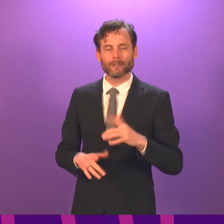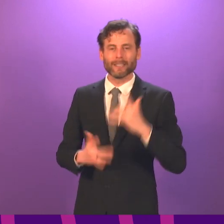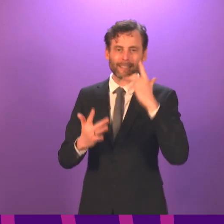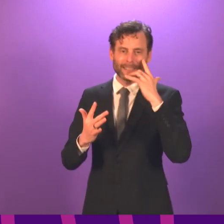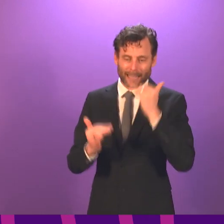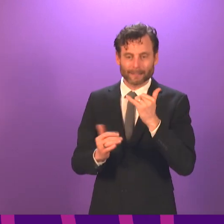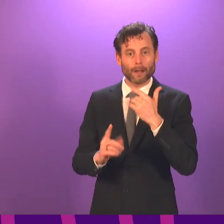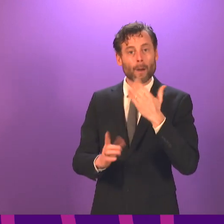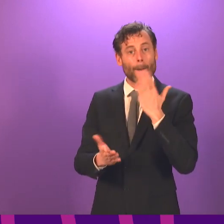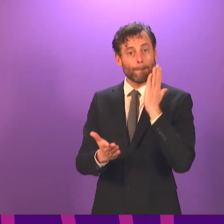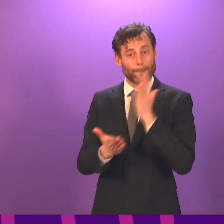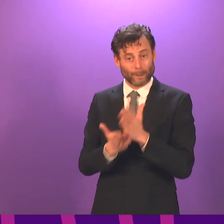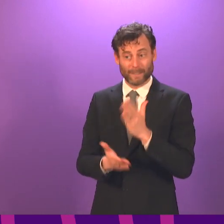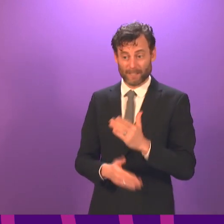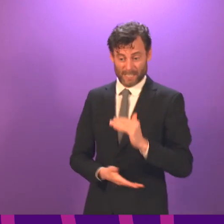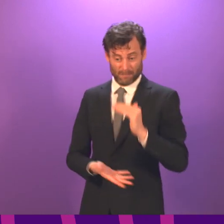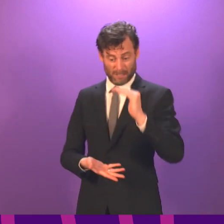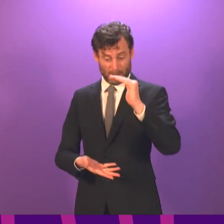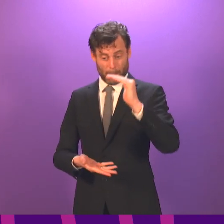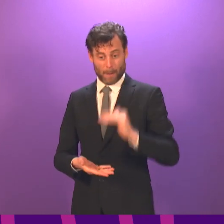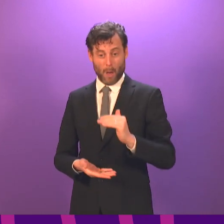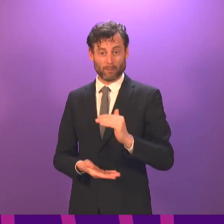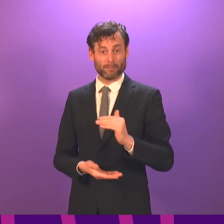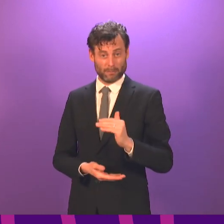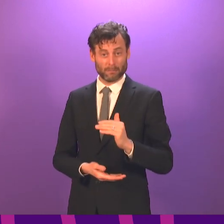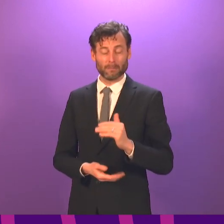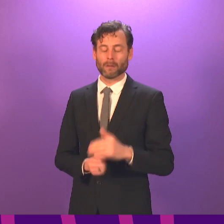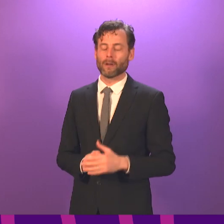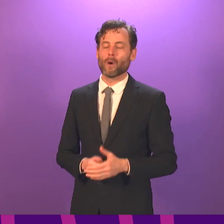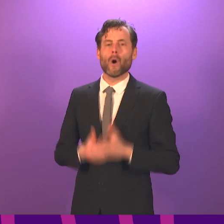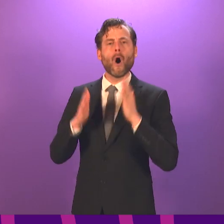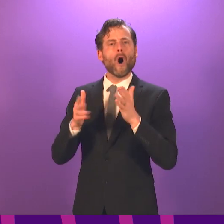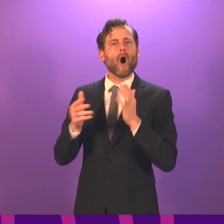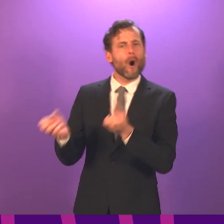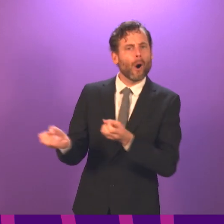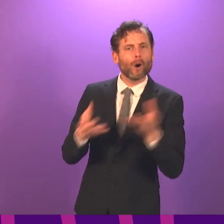below 5 per cent. Hospital admissions are also falling. In the first half of January,